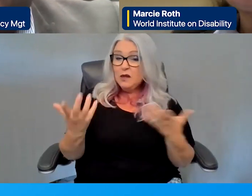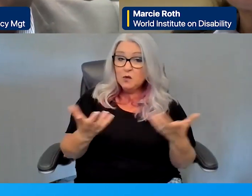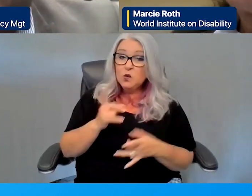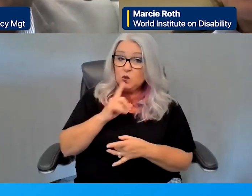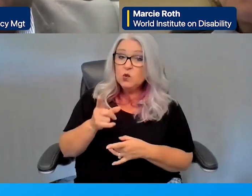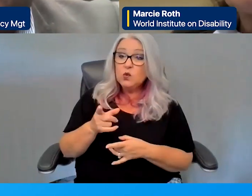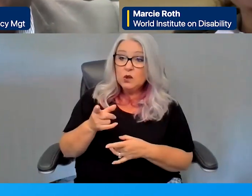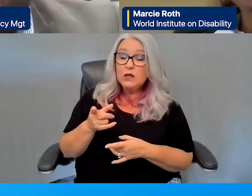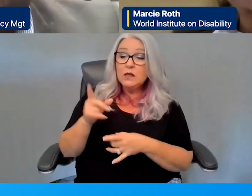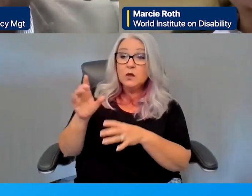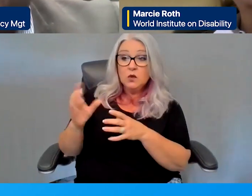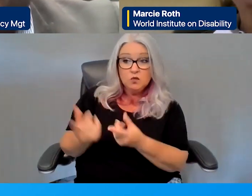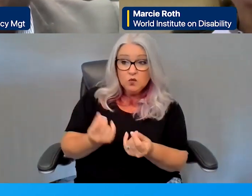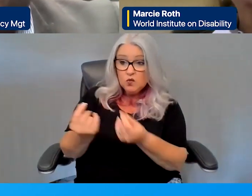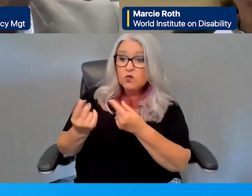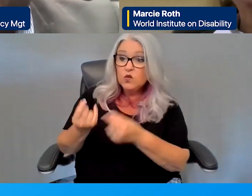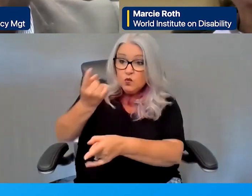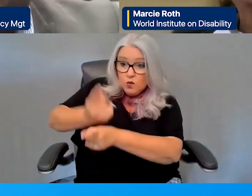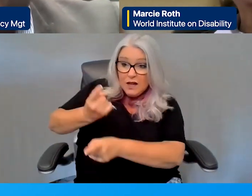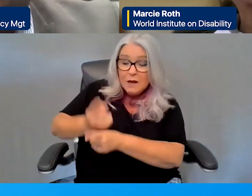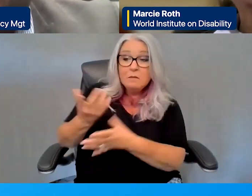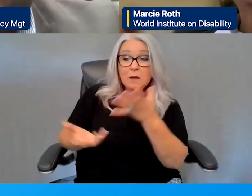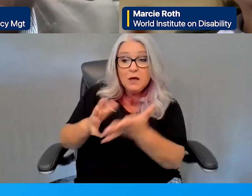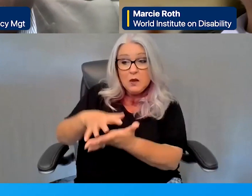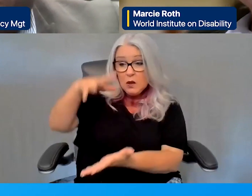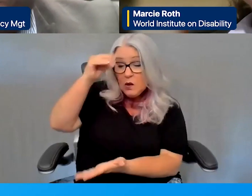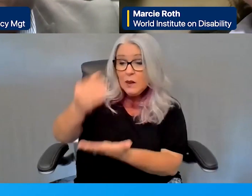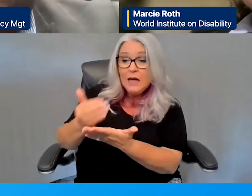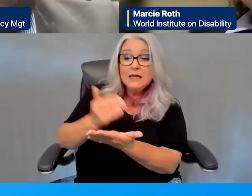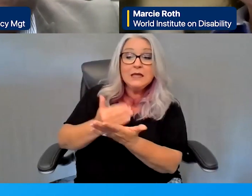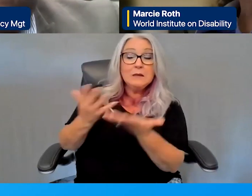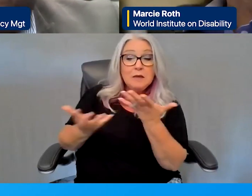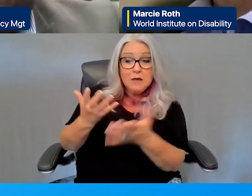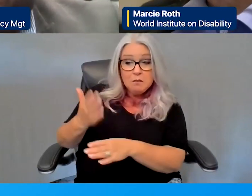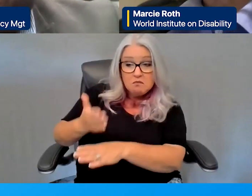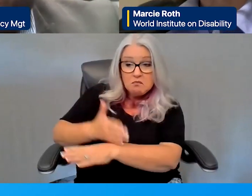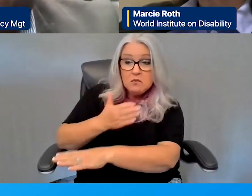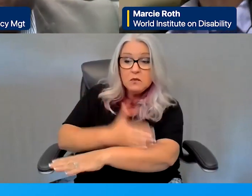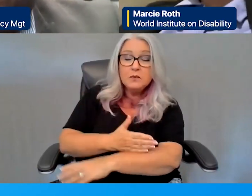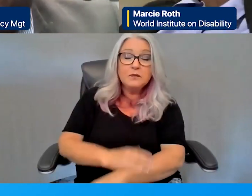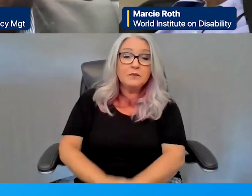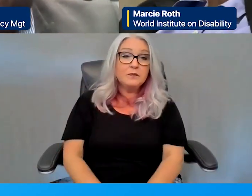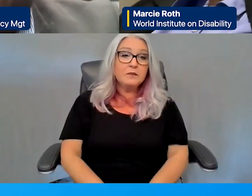the last couple years. And have made improvements? So I will